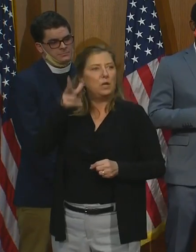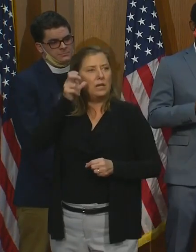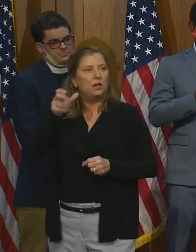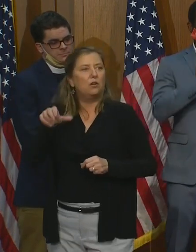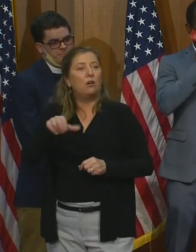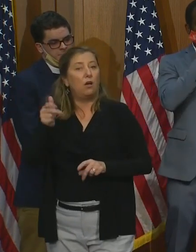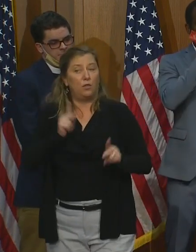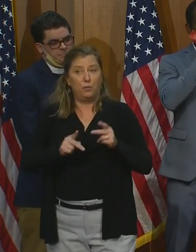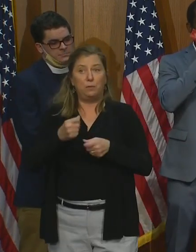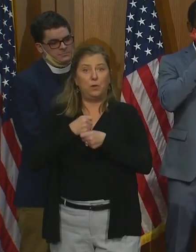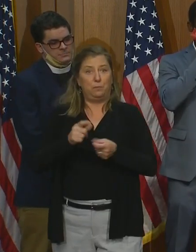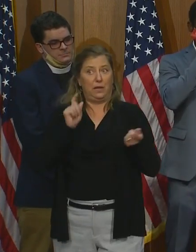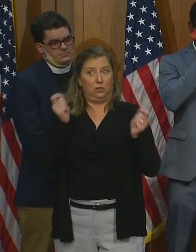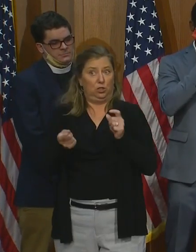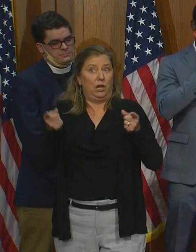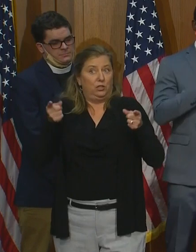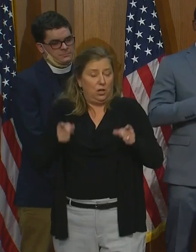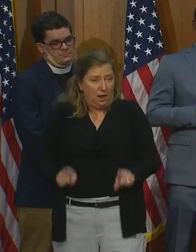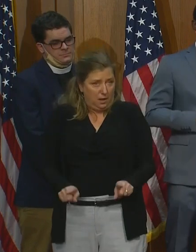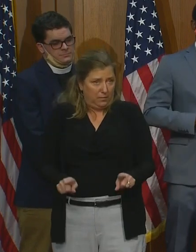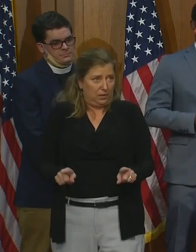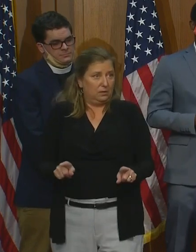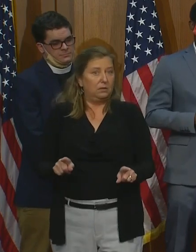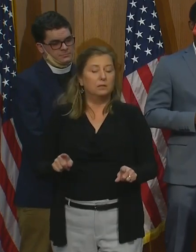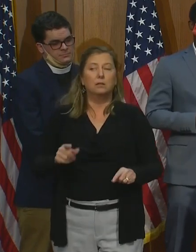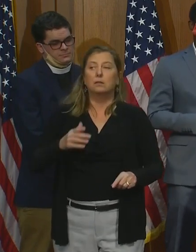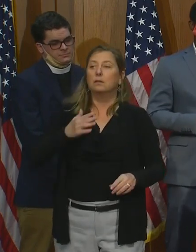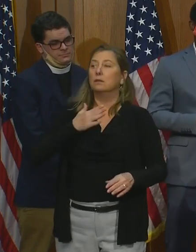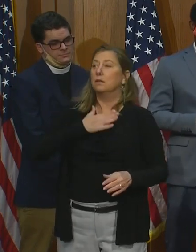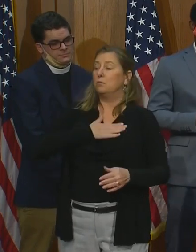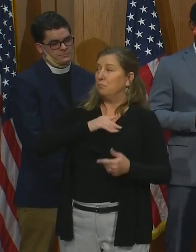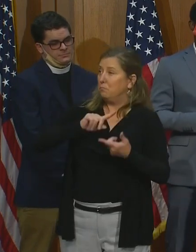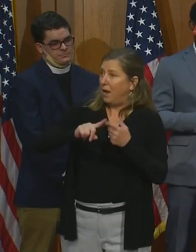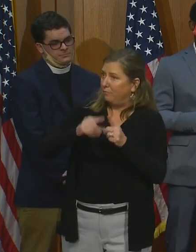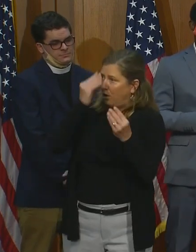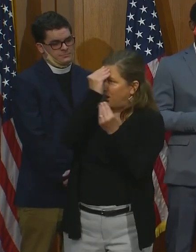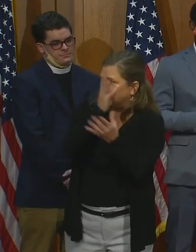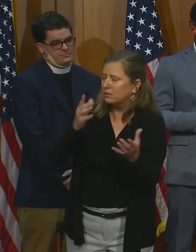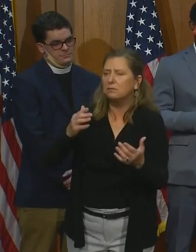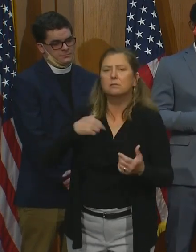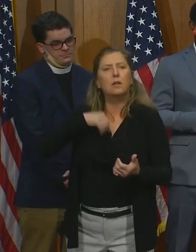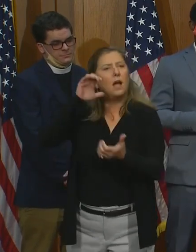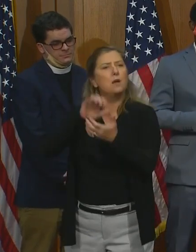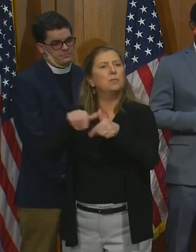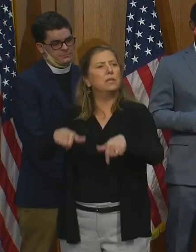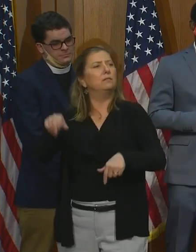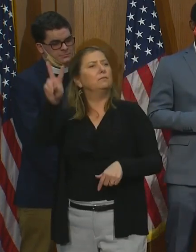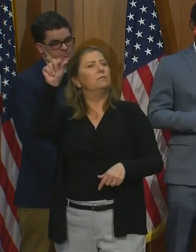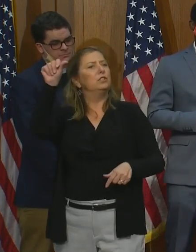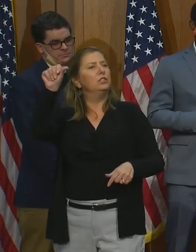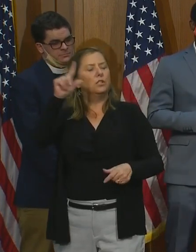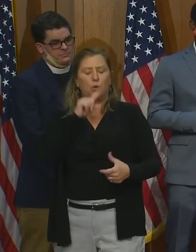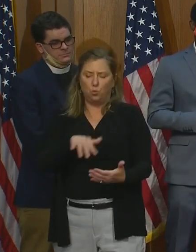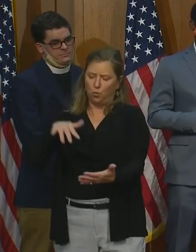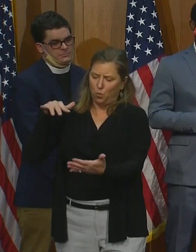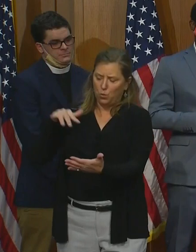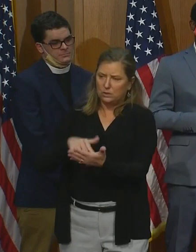MOMENT FROM A FEW OF THE PEOPLE WHO ARE MAKING CHANGE HAPPEN.